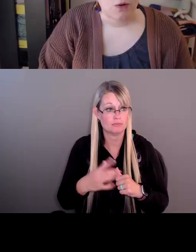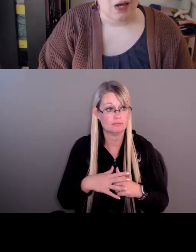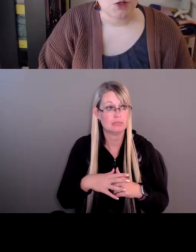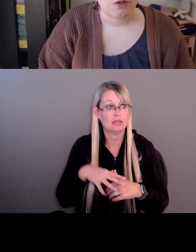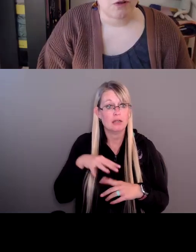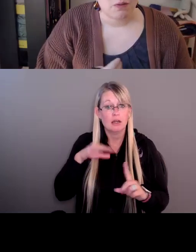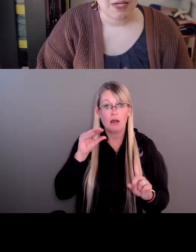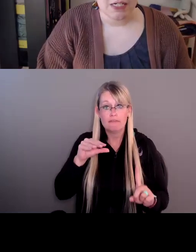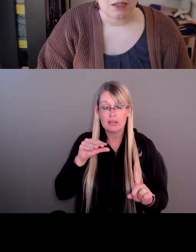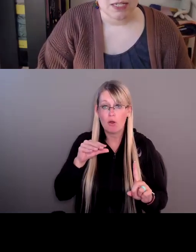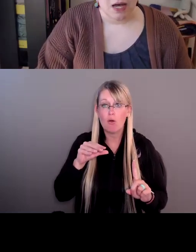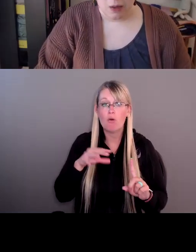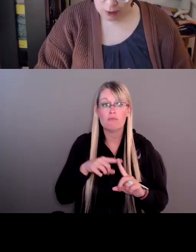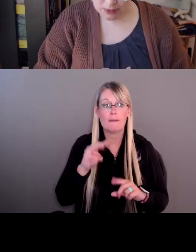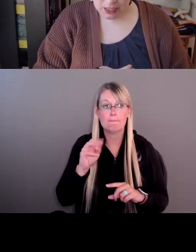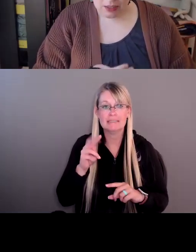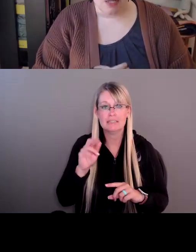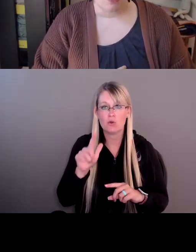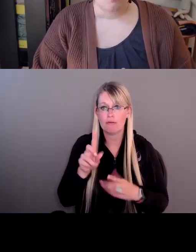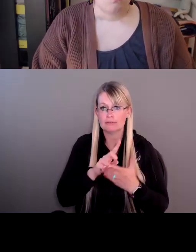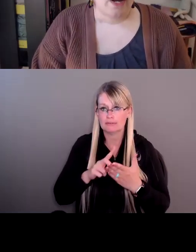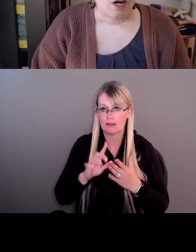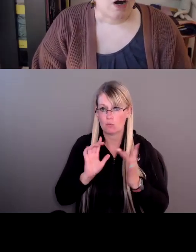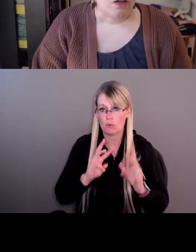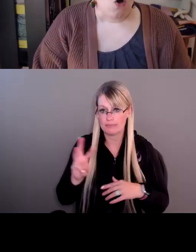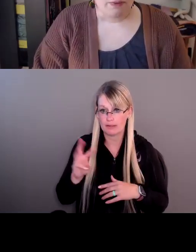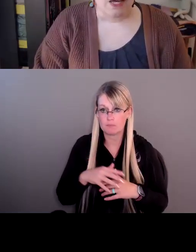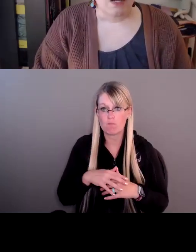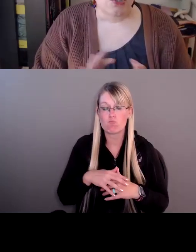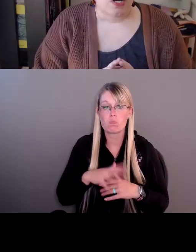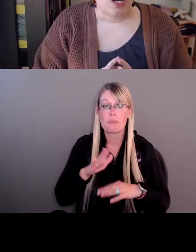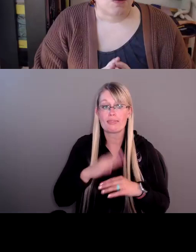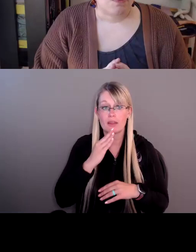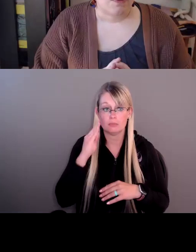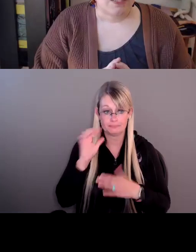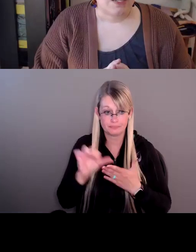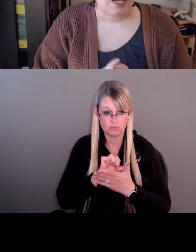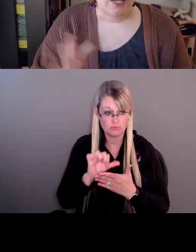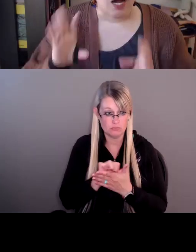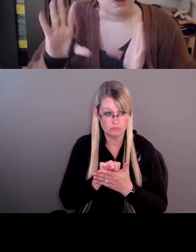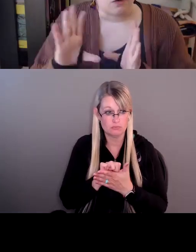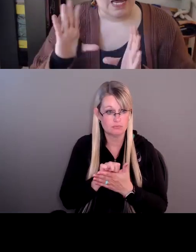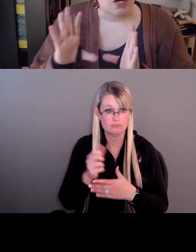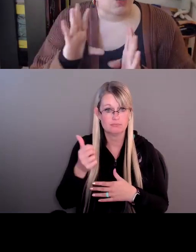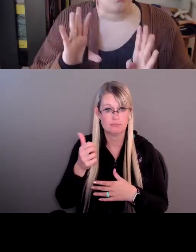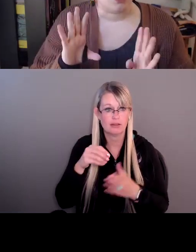captured from the material design website where on the home page any kind of upper right-hand corner